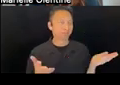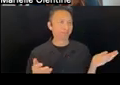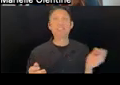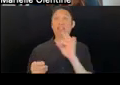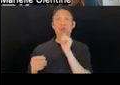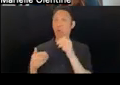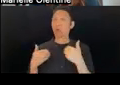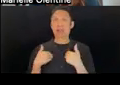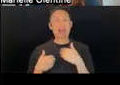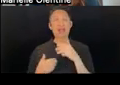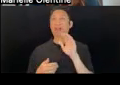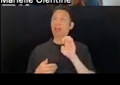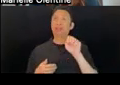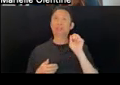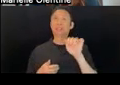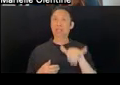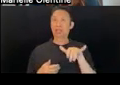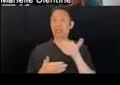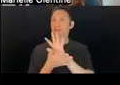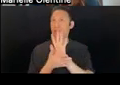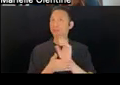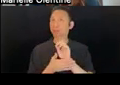independently produced film like "Three Promises."